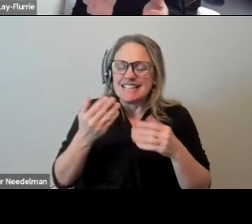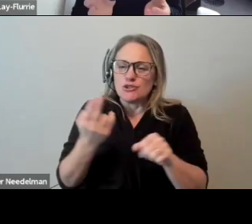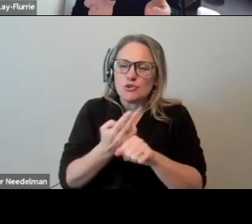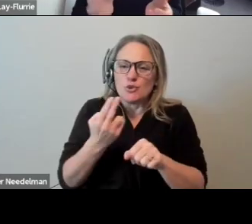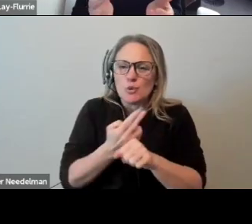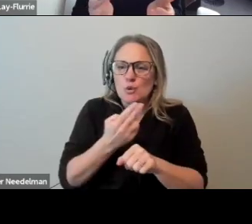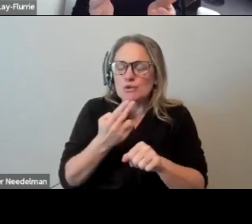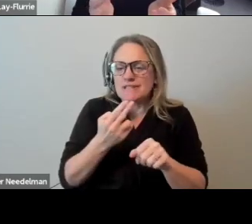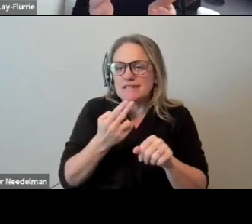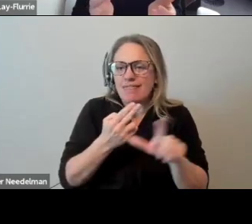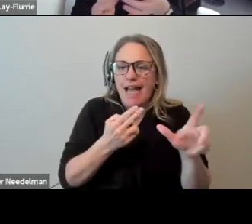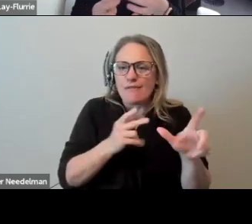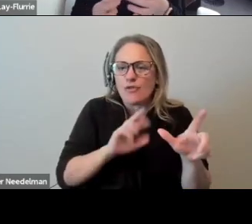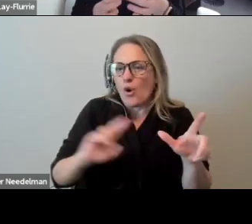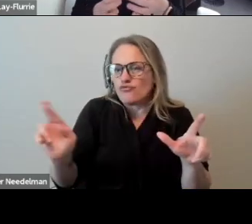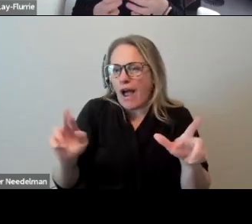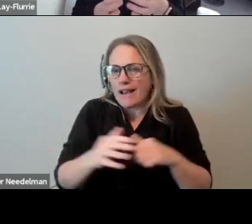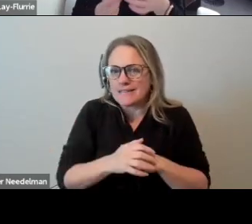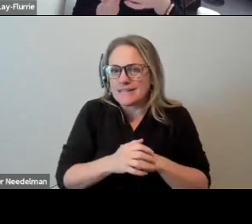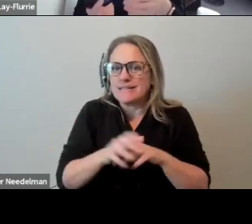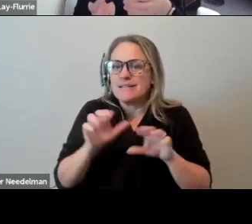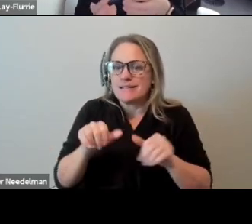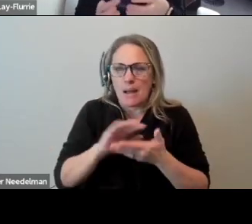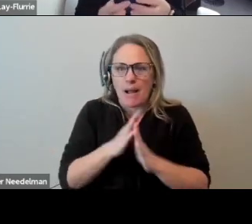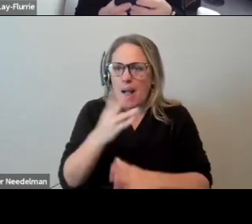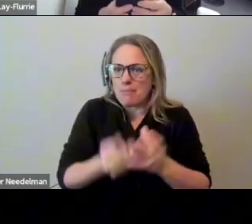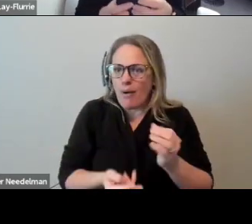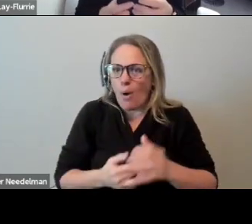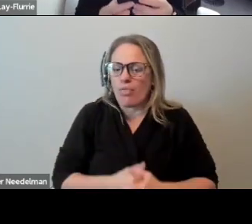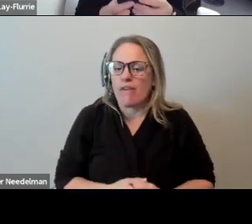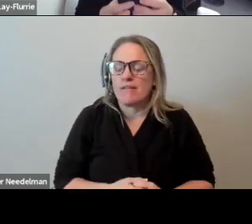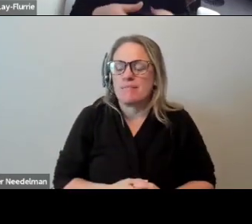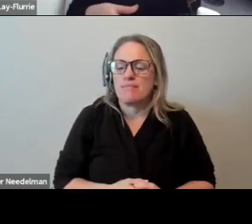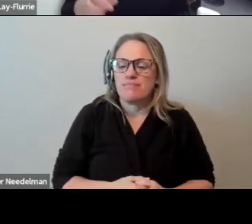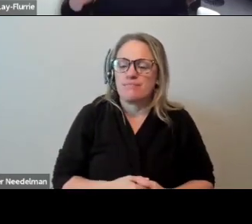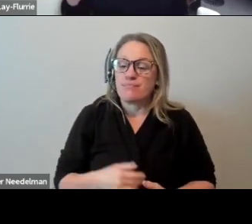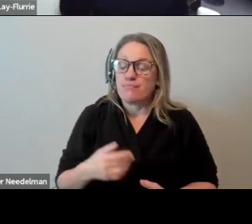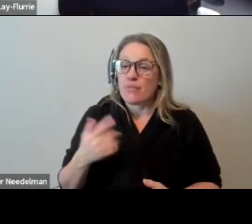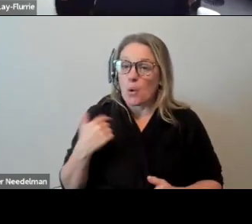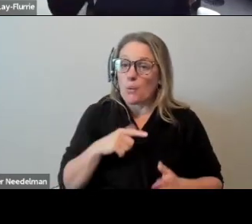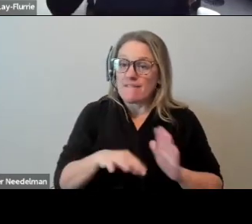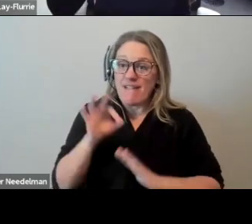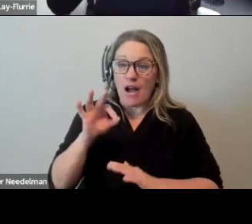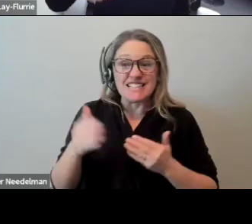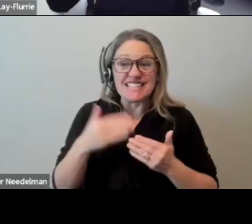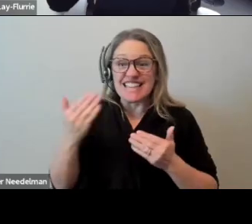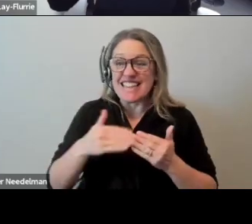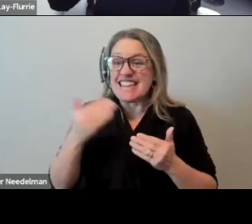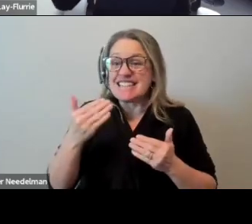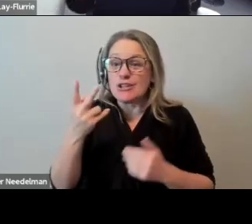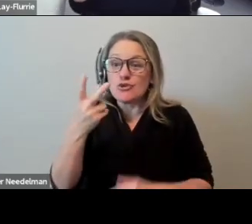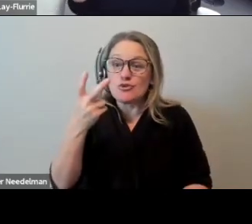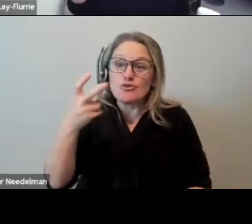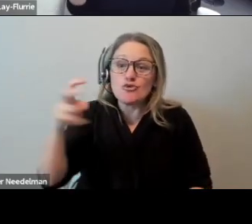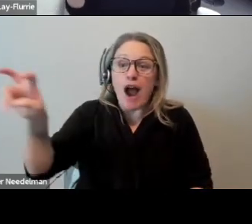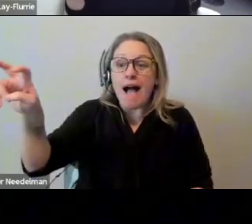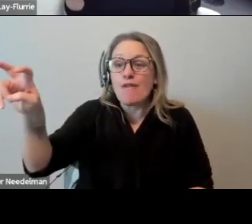Left-handed, right-handed mouse. We also found that it's the easiest mouse to travel with because you can just slip it in a pocket.